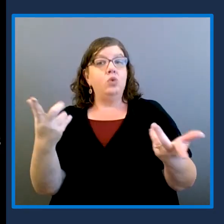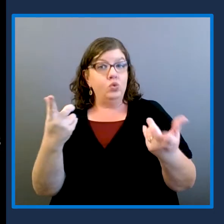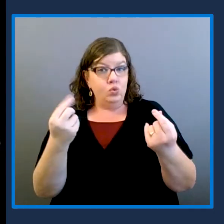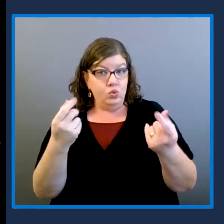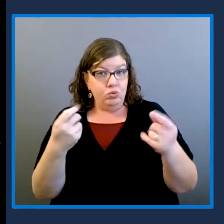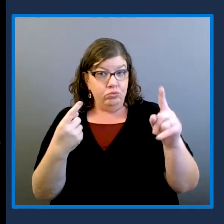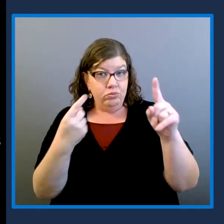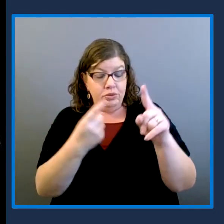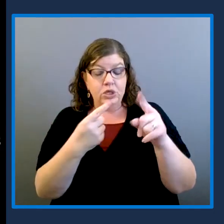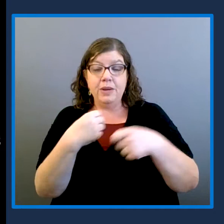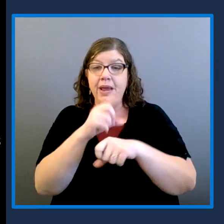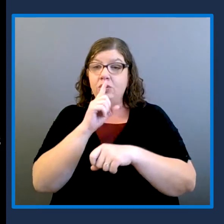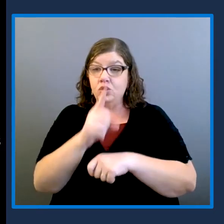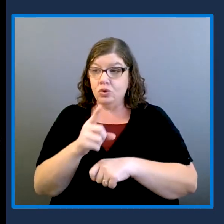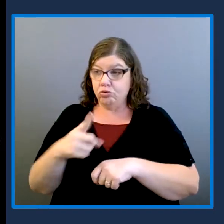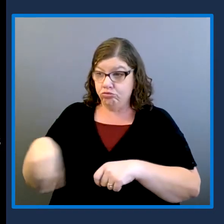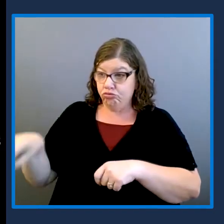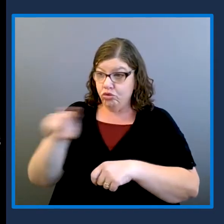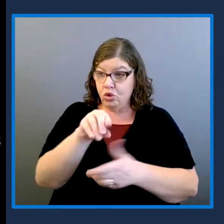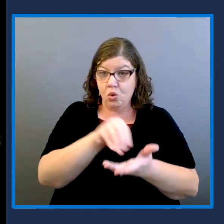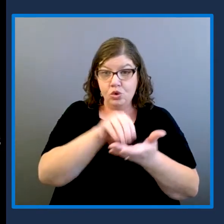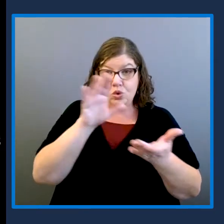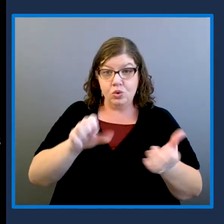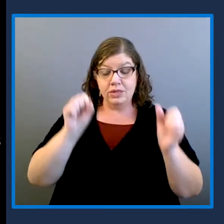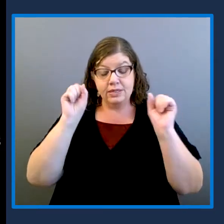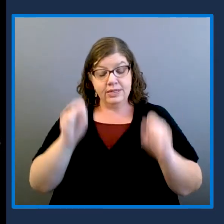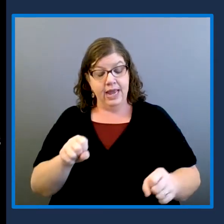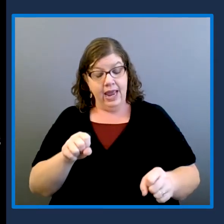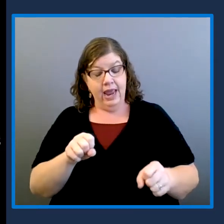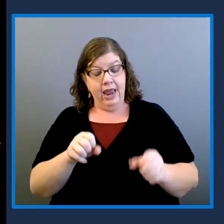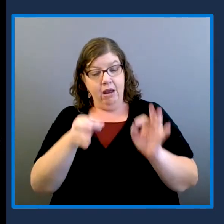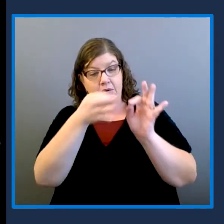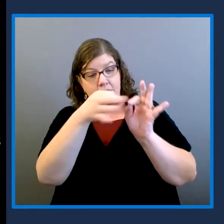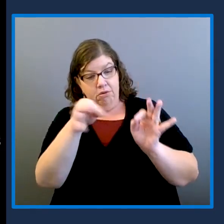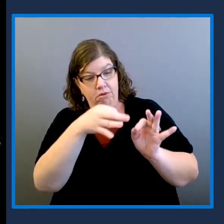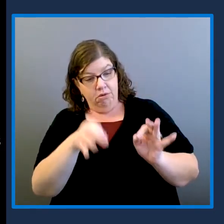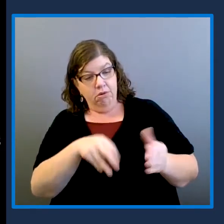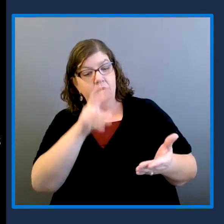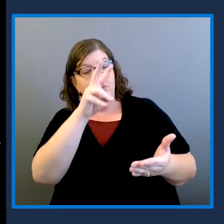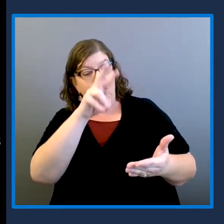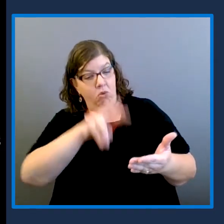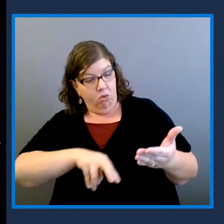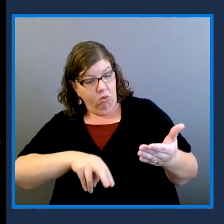what we're really looking to do is to ensure that students can consume the text that's personalized